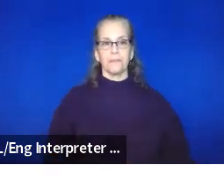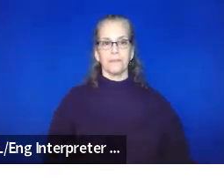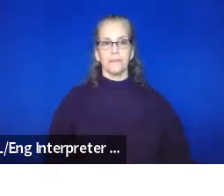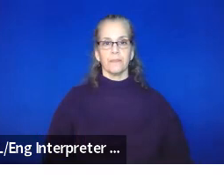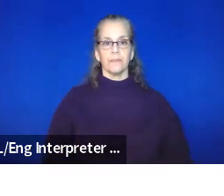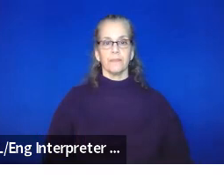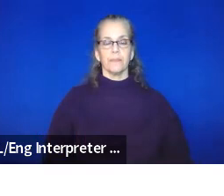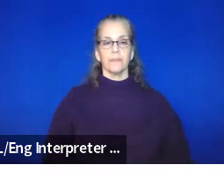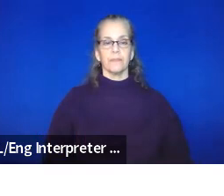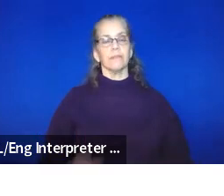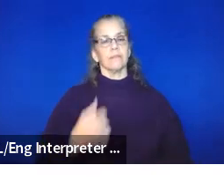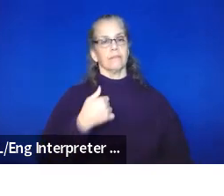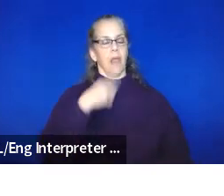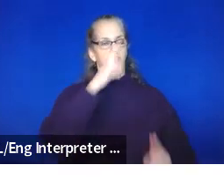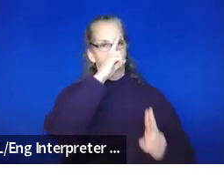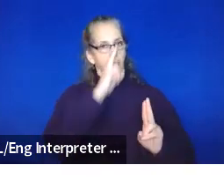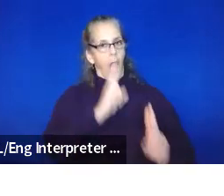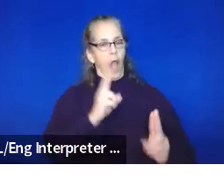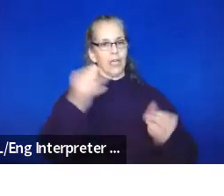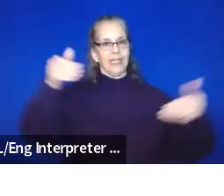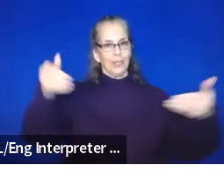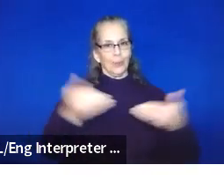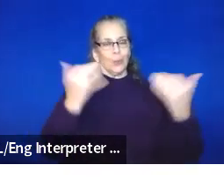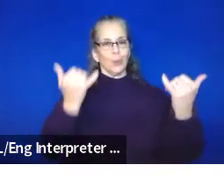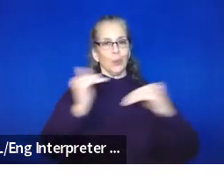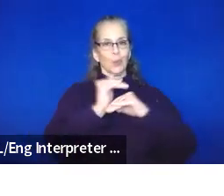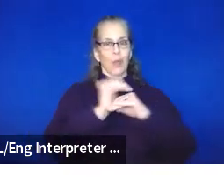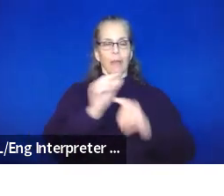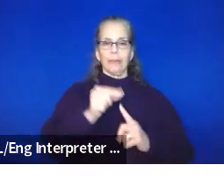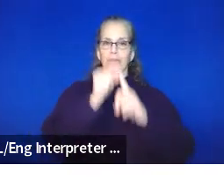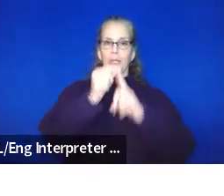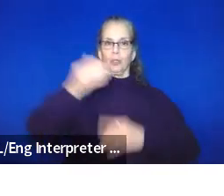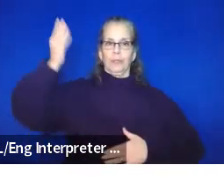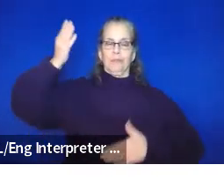I have the honor of introducing tonight's speaker, Dr. Chad Ruffin. Dr. Ruffin current